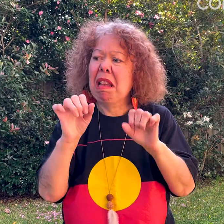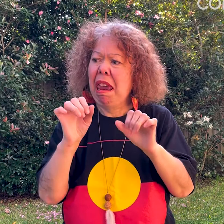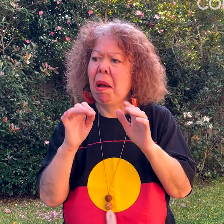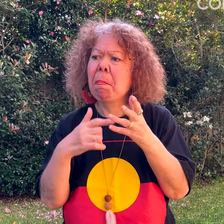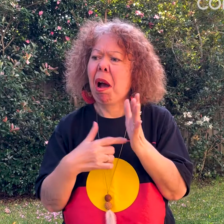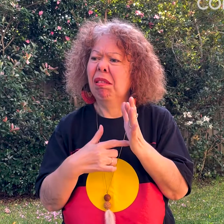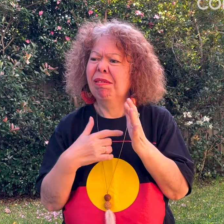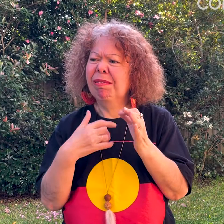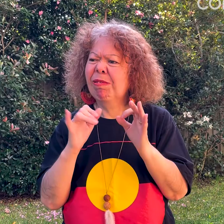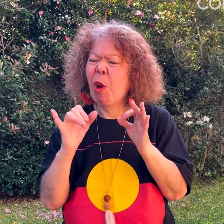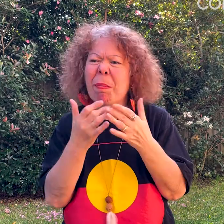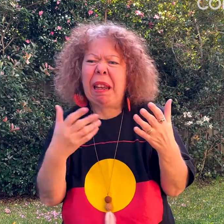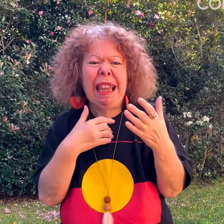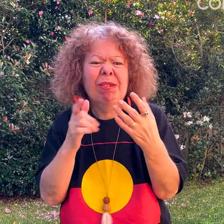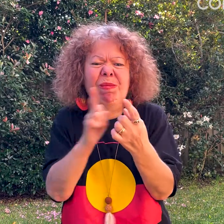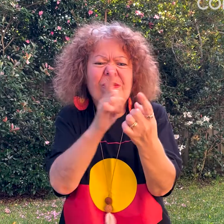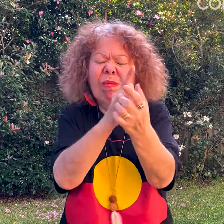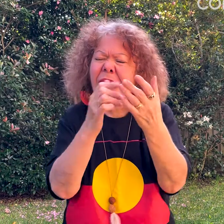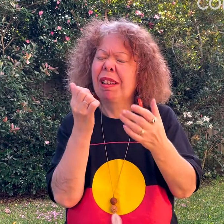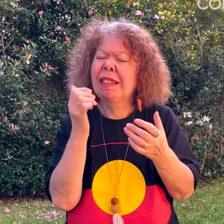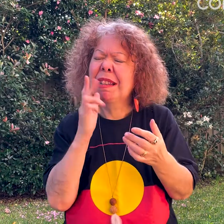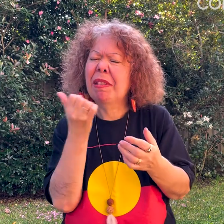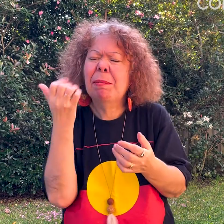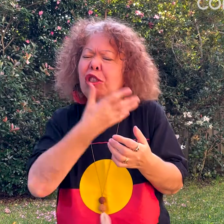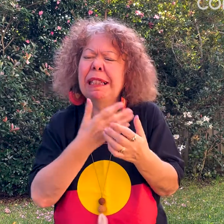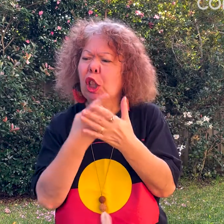I don’t get to meet many Deaf Indigenous people,